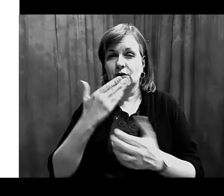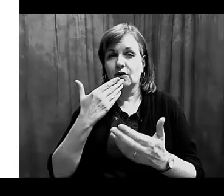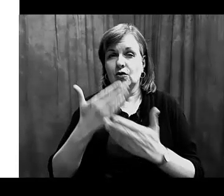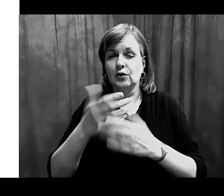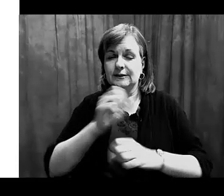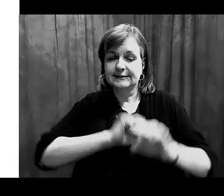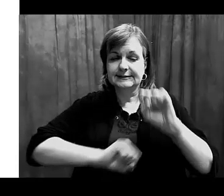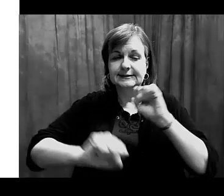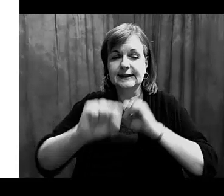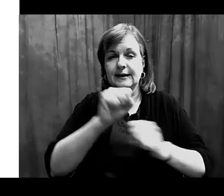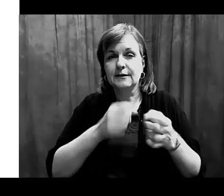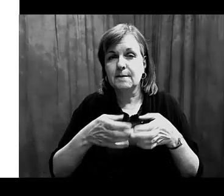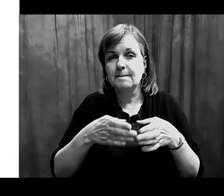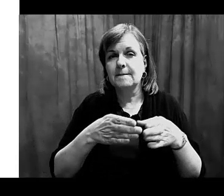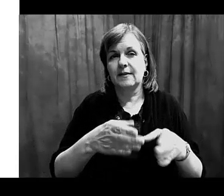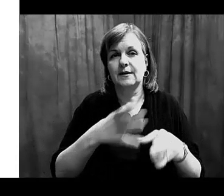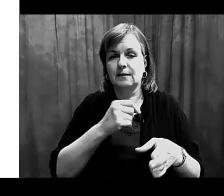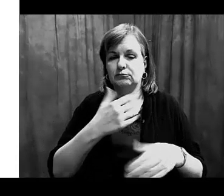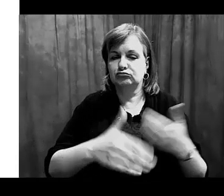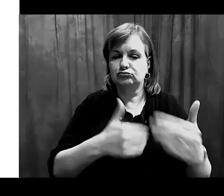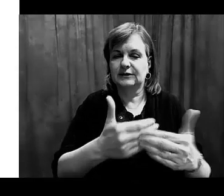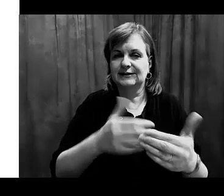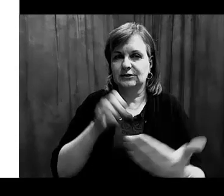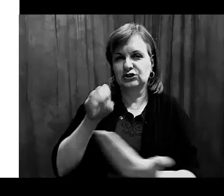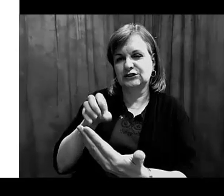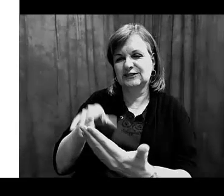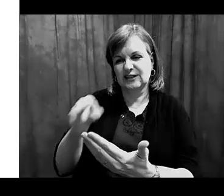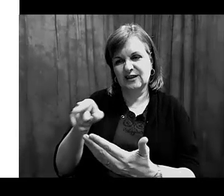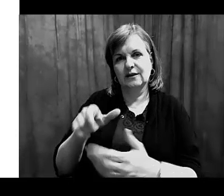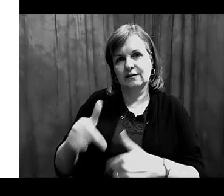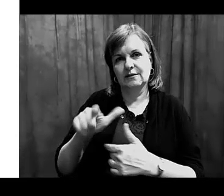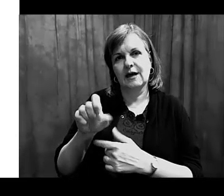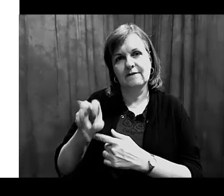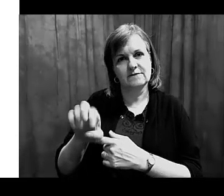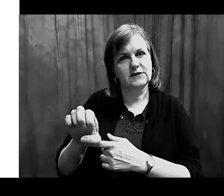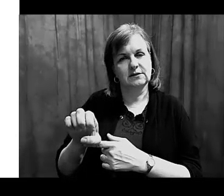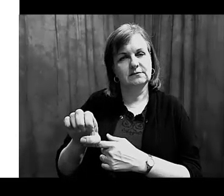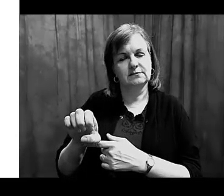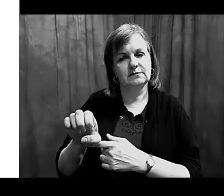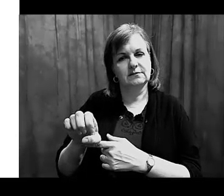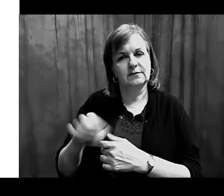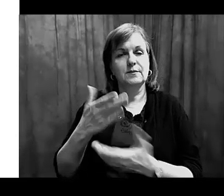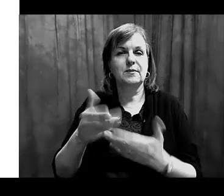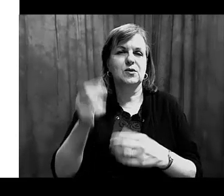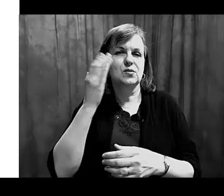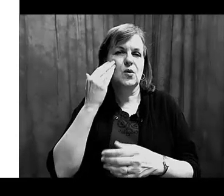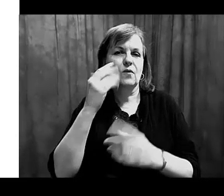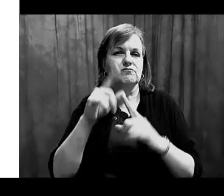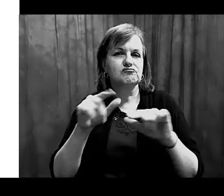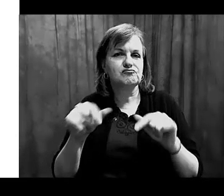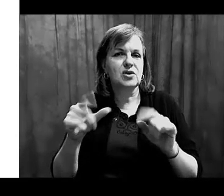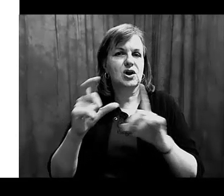good scientific method and process to study biology you may know